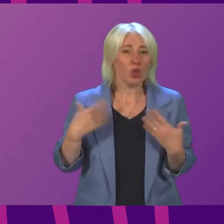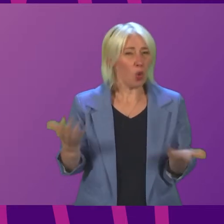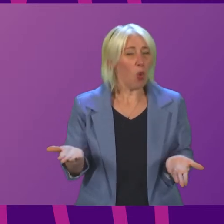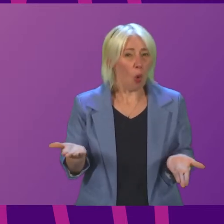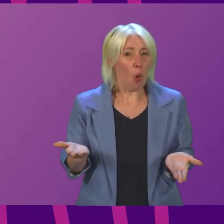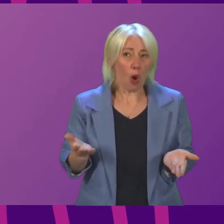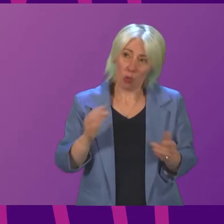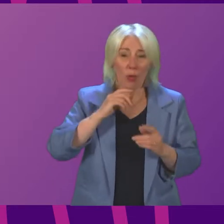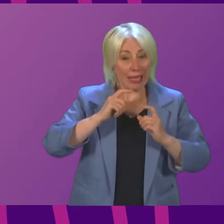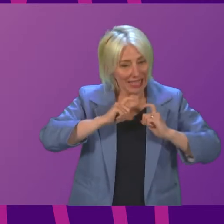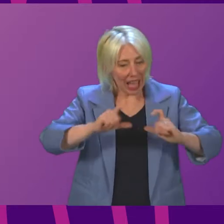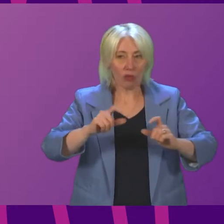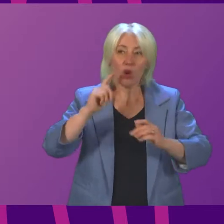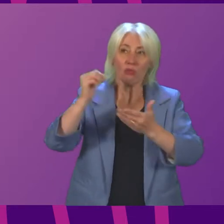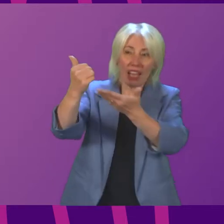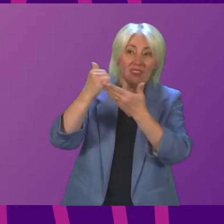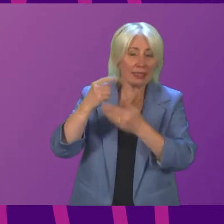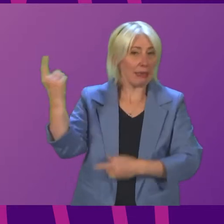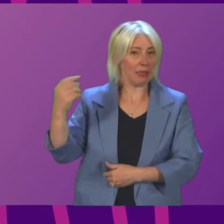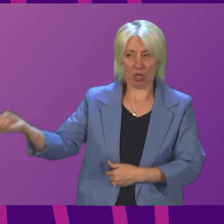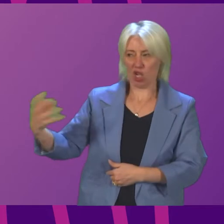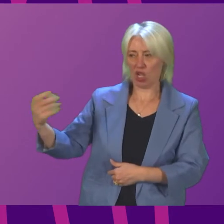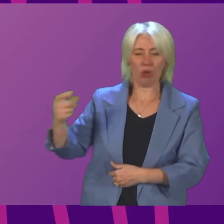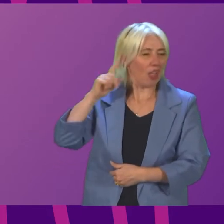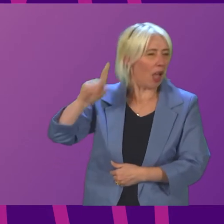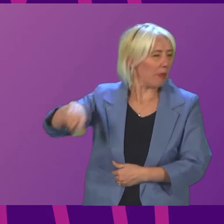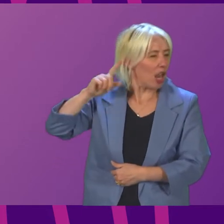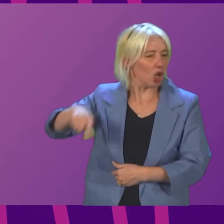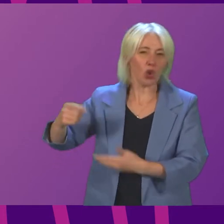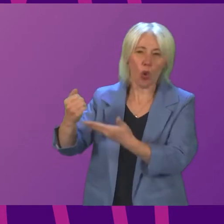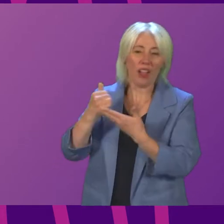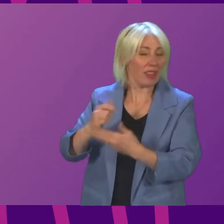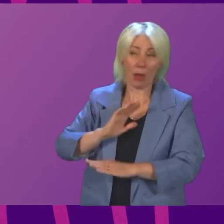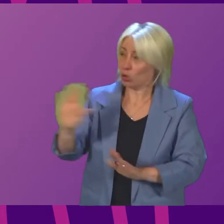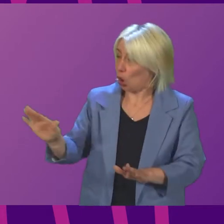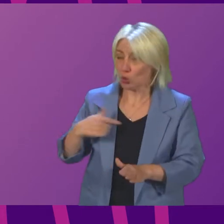Although he may shout that we should ignore it, we will continue to take the advice of